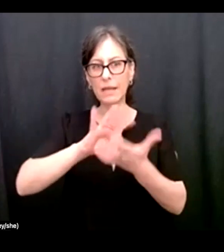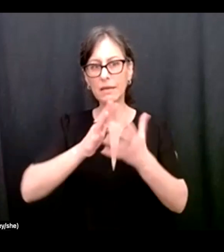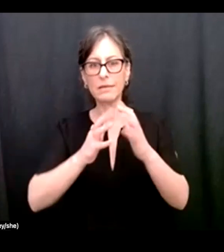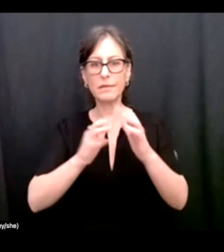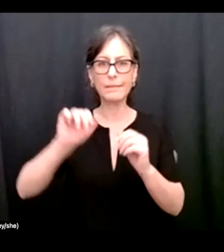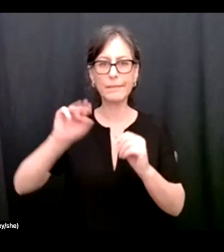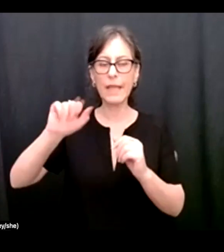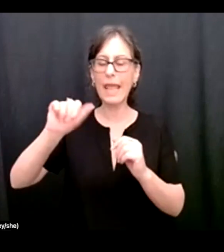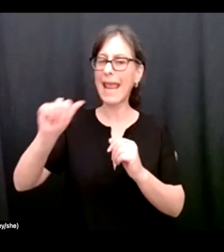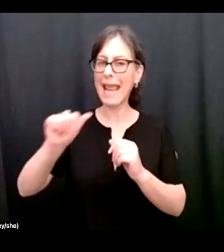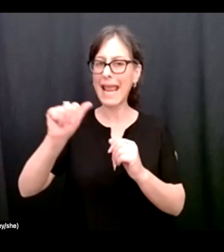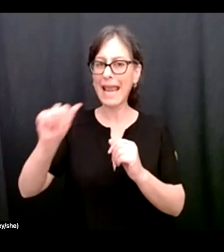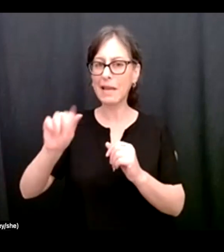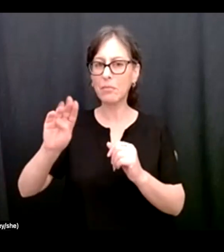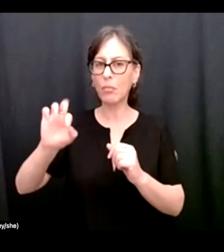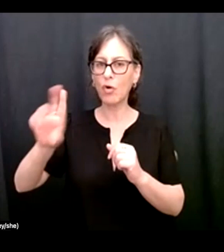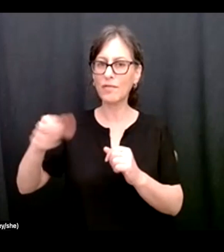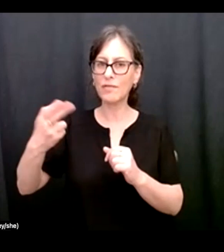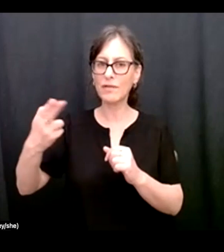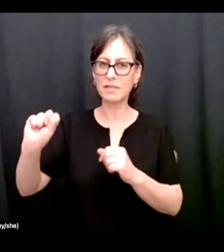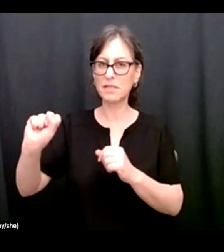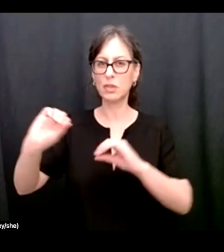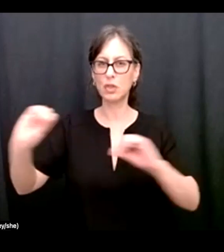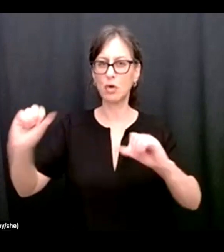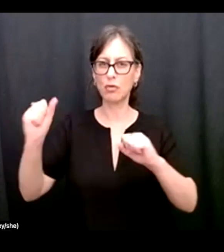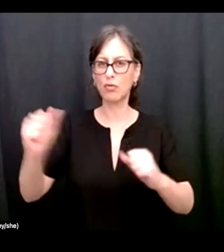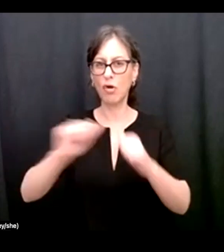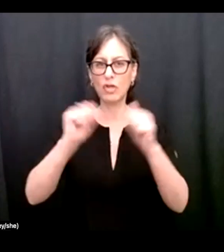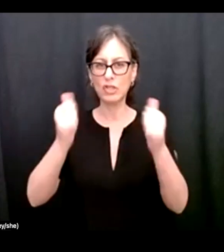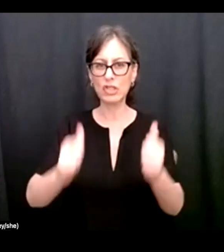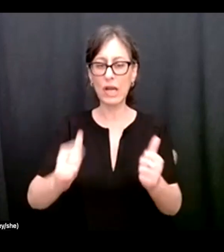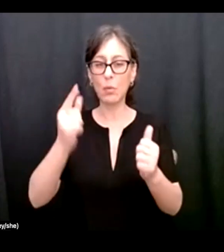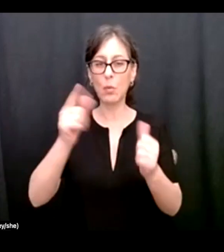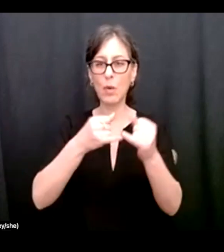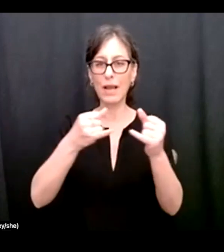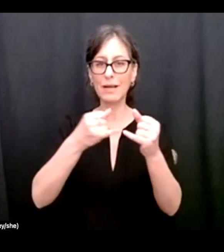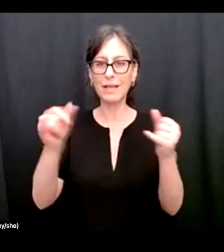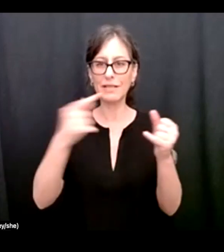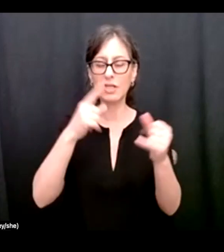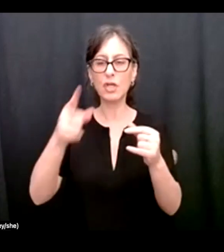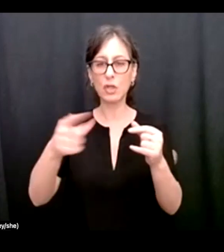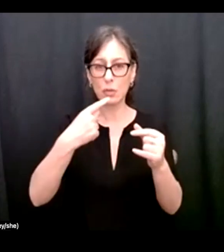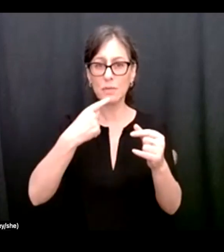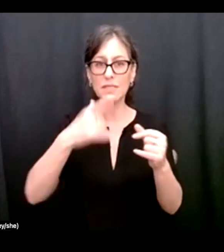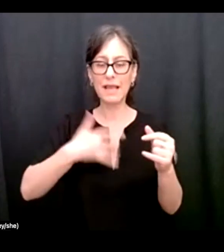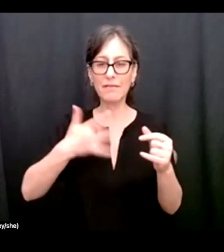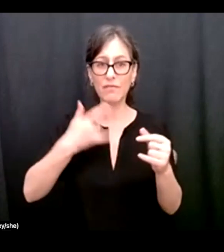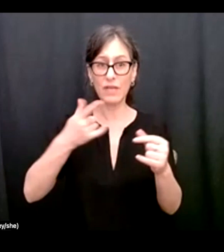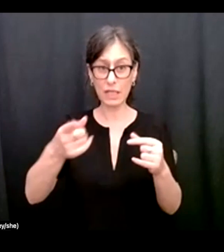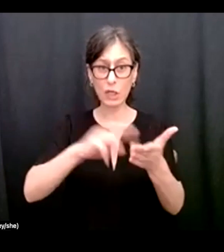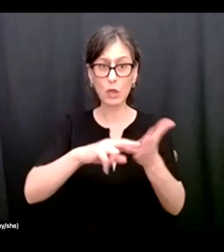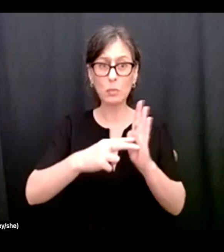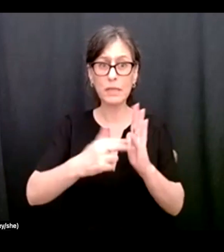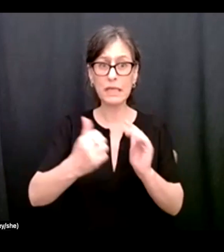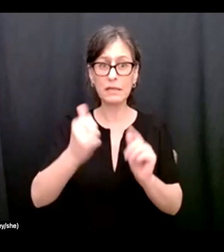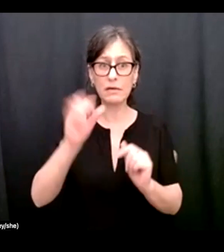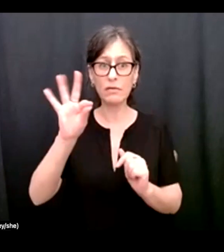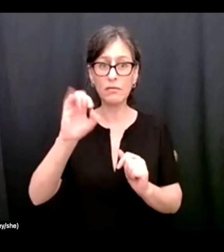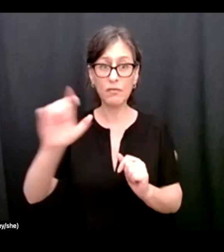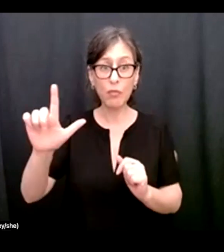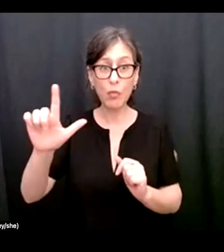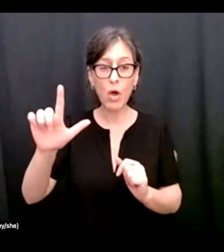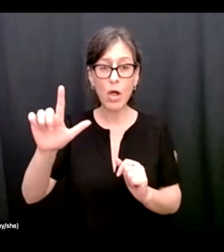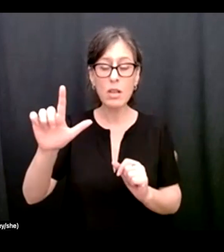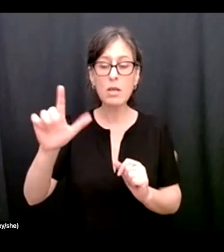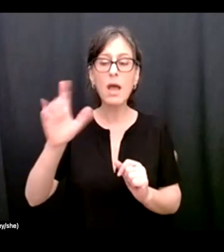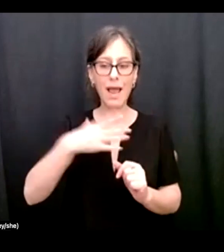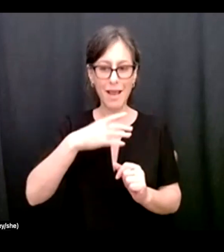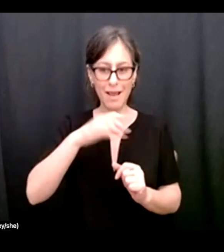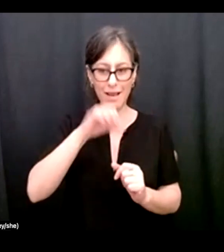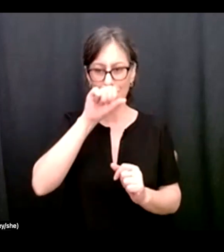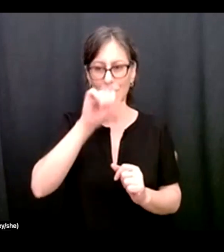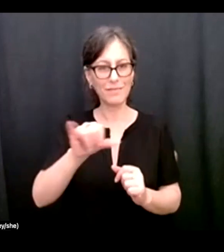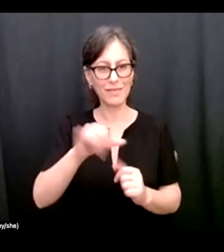And one line I really like is “When you said feeling did you mean fool?” Love that. And,